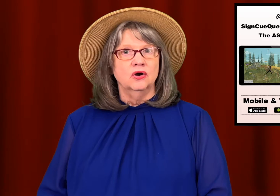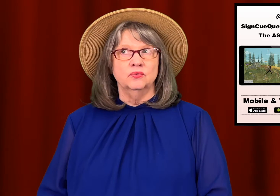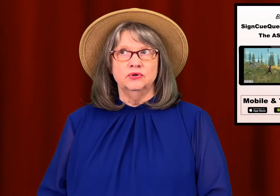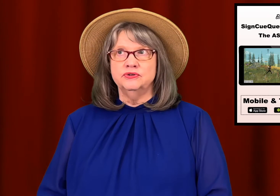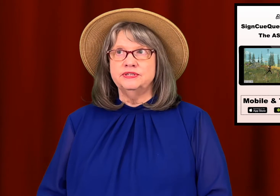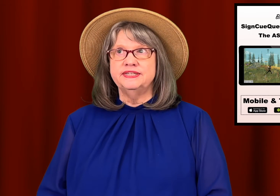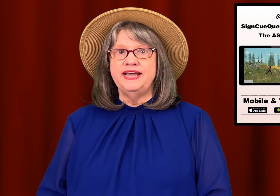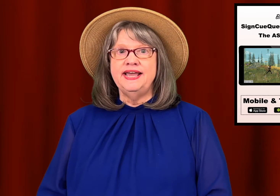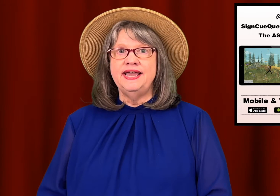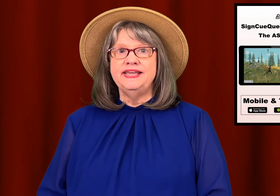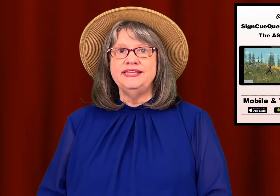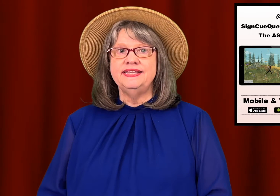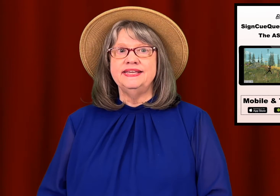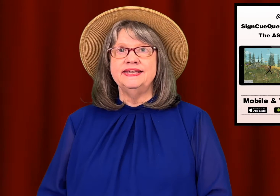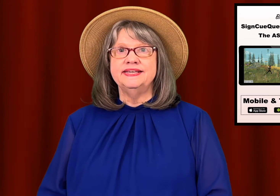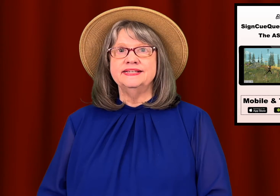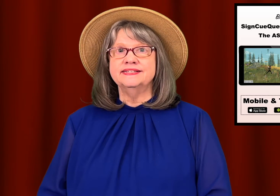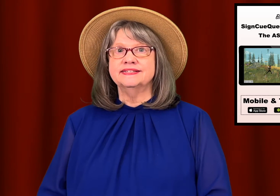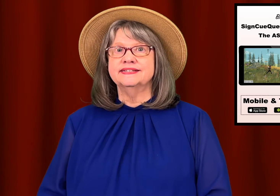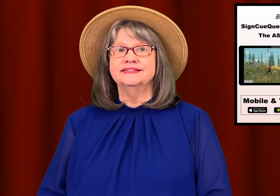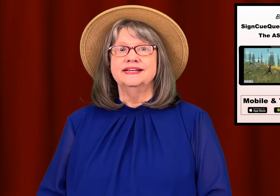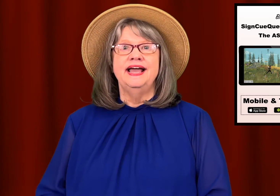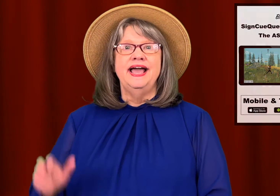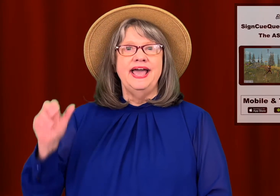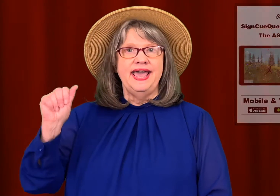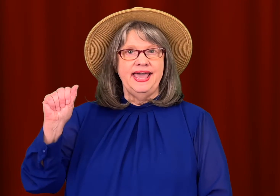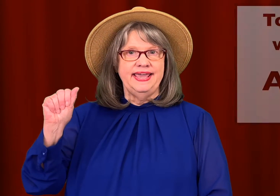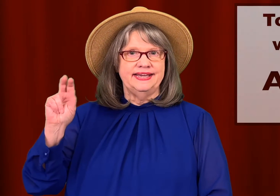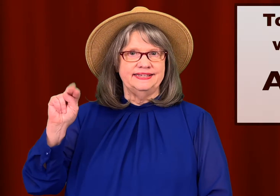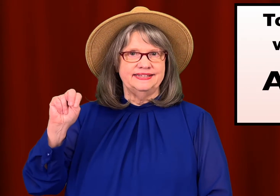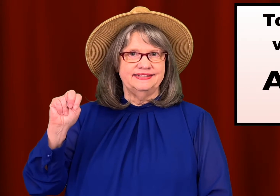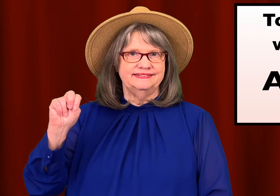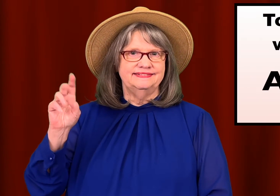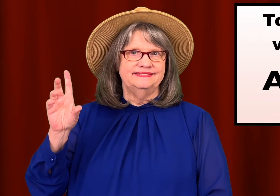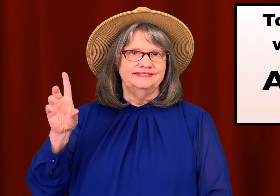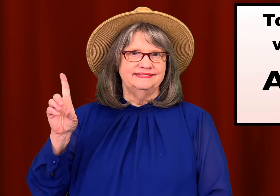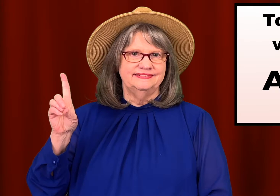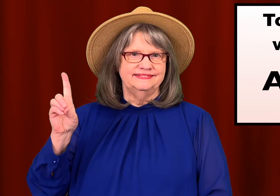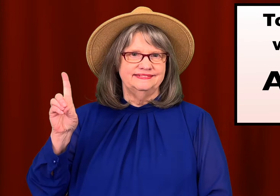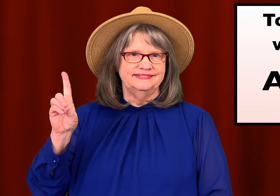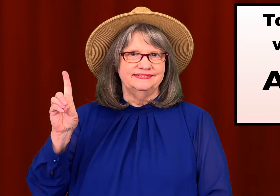Our word today is … AND.